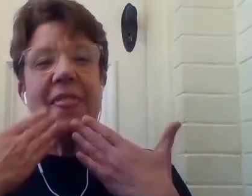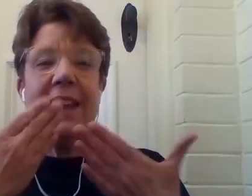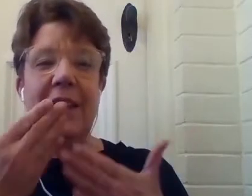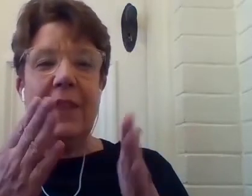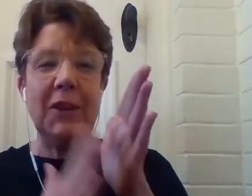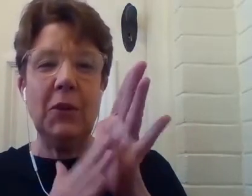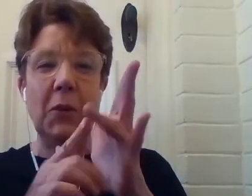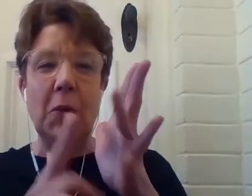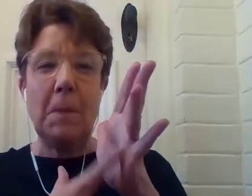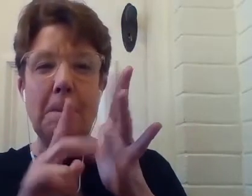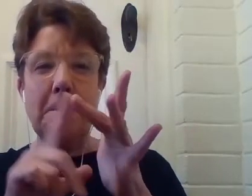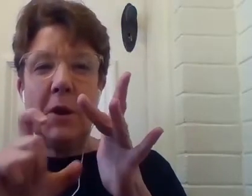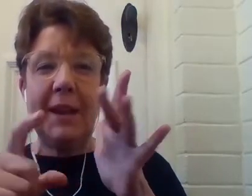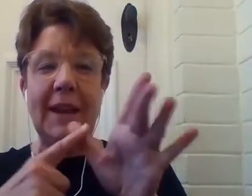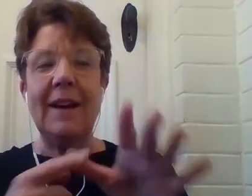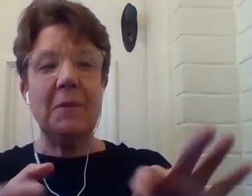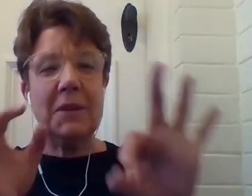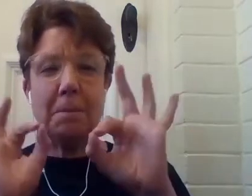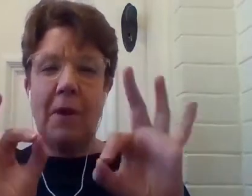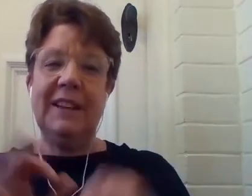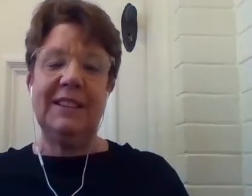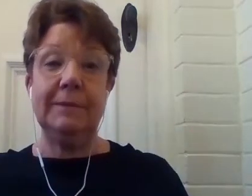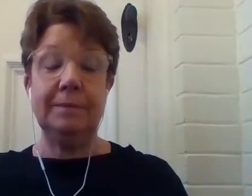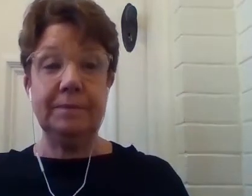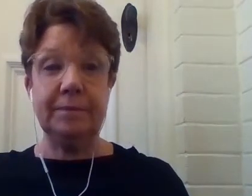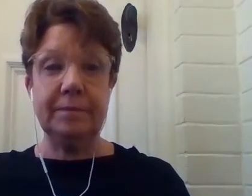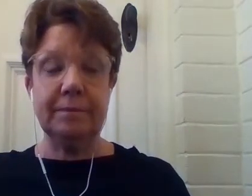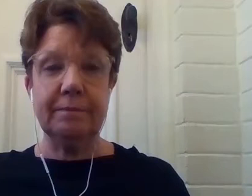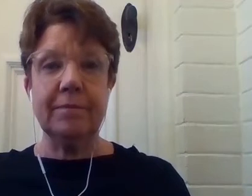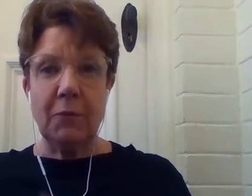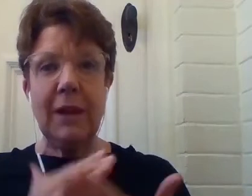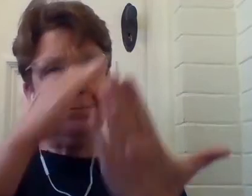was just so perfect. What a great set of tools and resources you